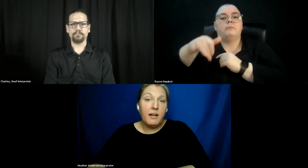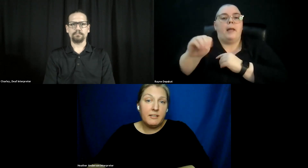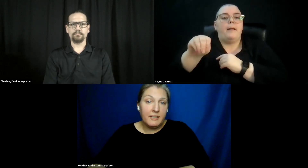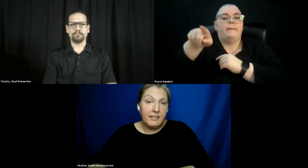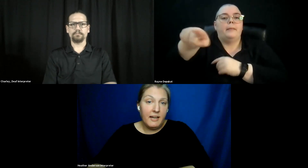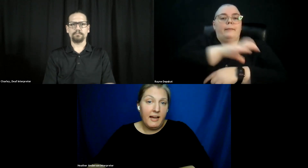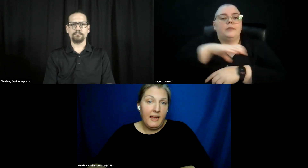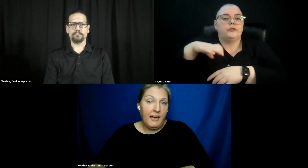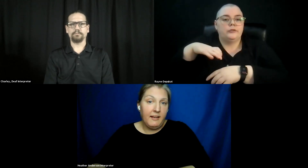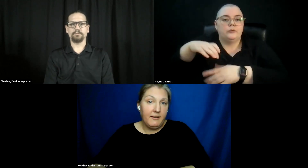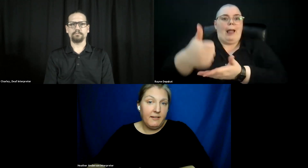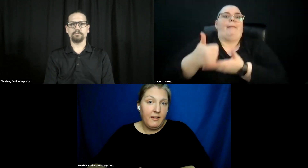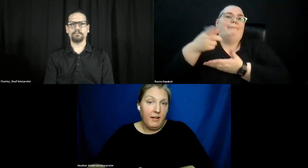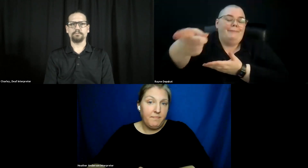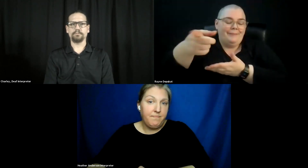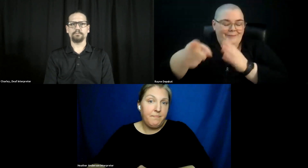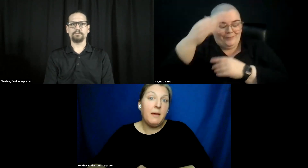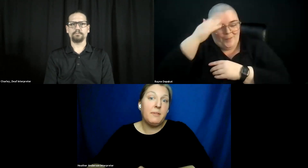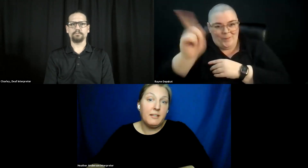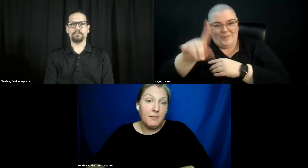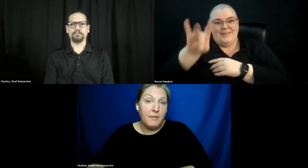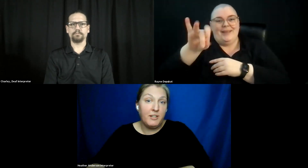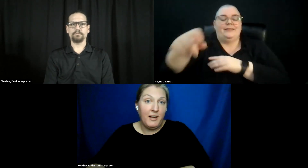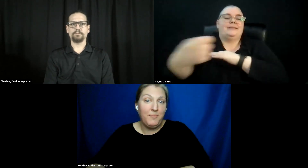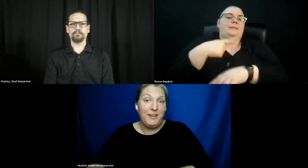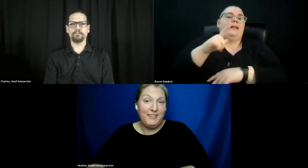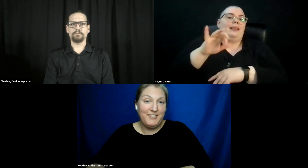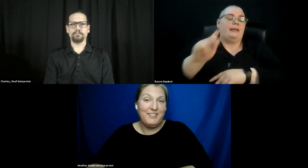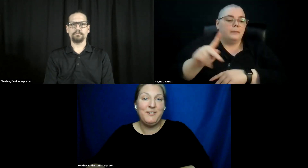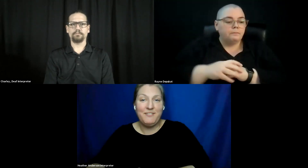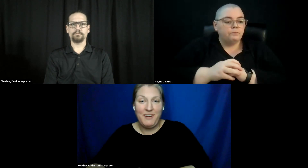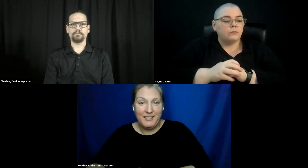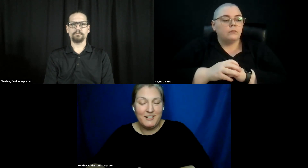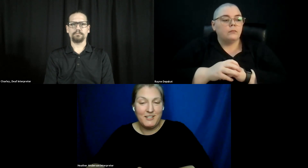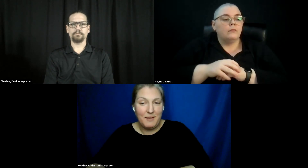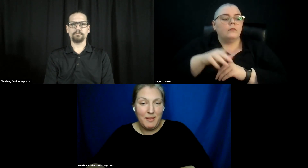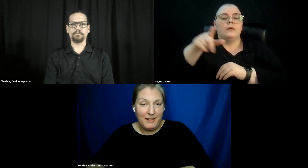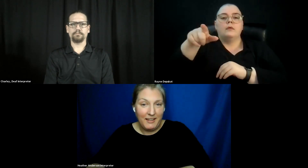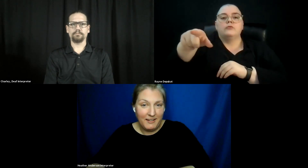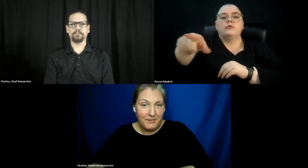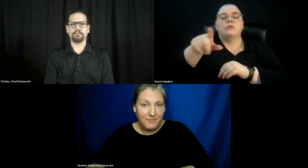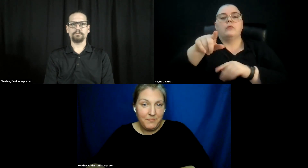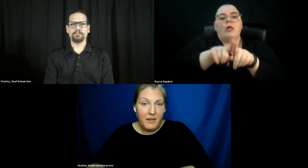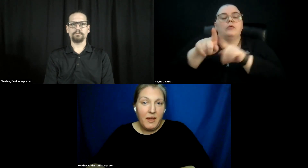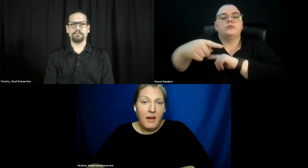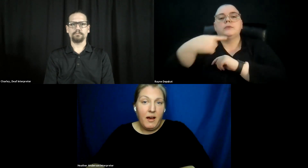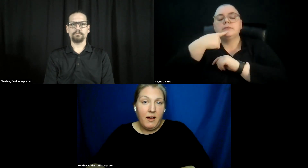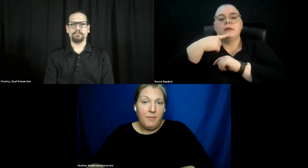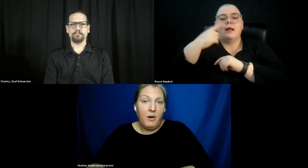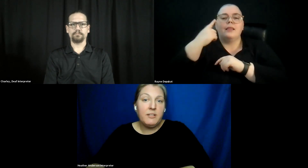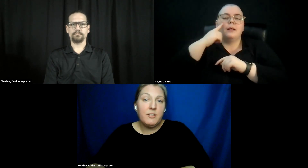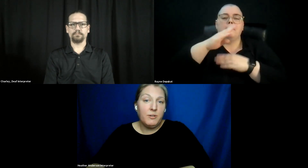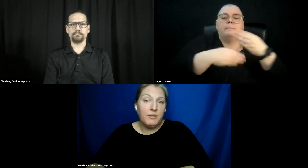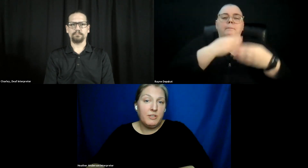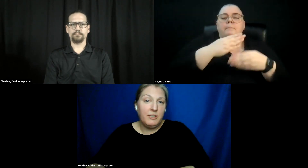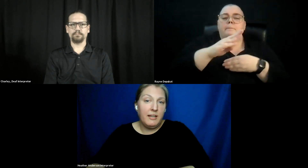Luckily, I had Pam at the commission helped me, she knew where to find it and she sent me the link.